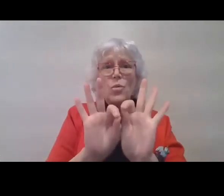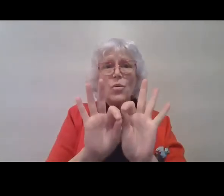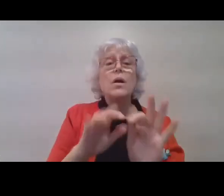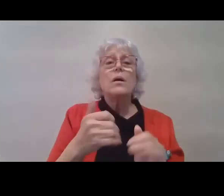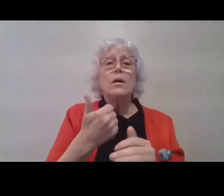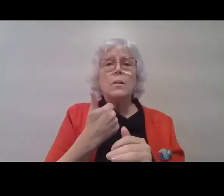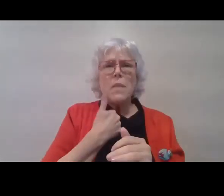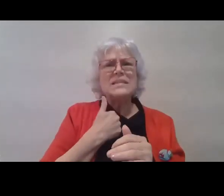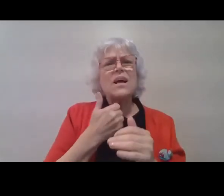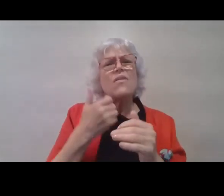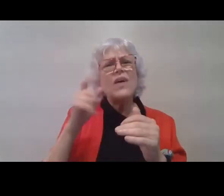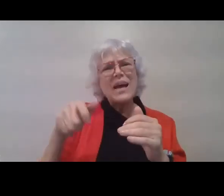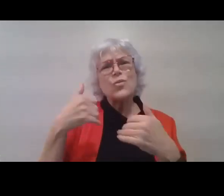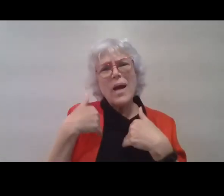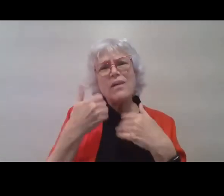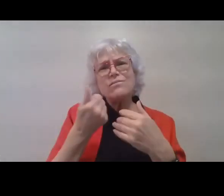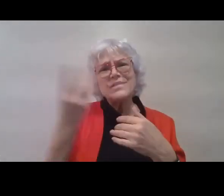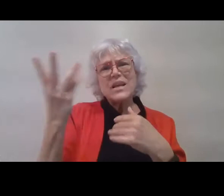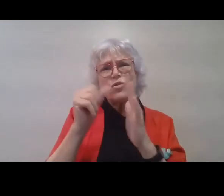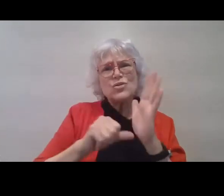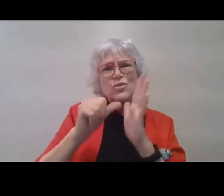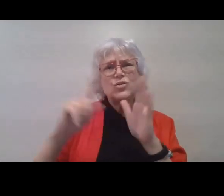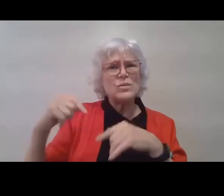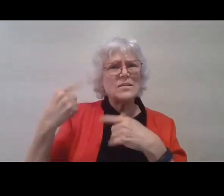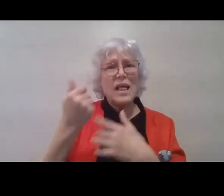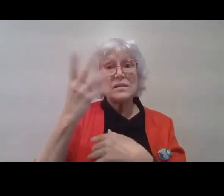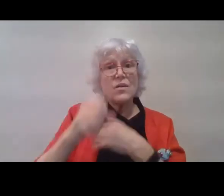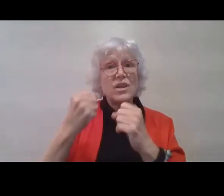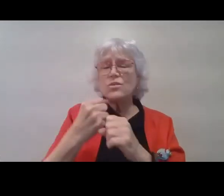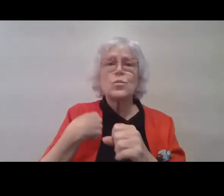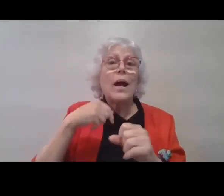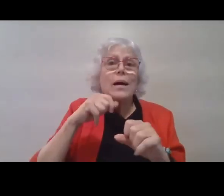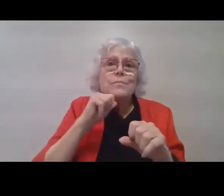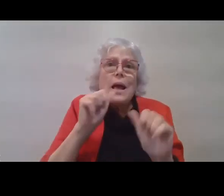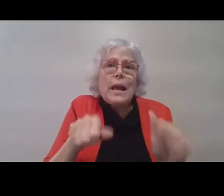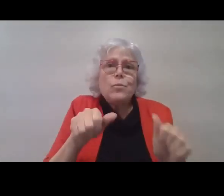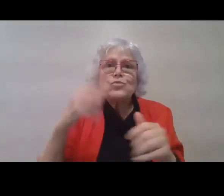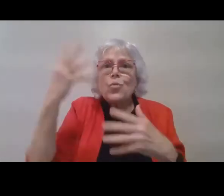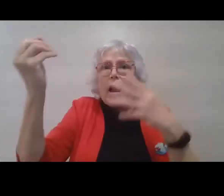of surgeries the past few years, I have been unable to go out and do as much frontline